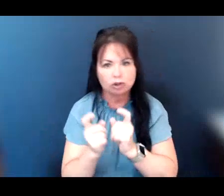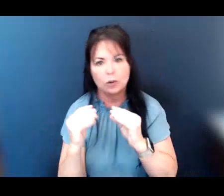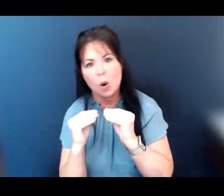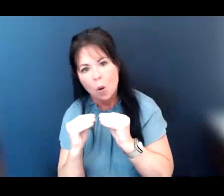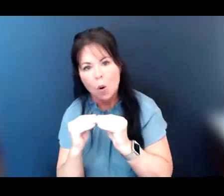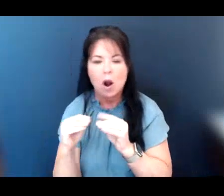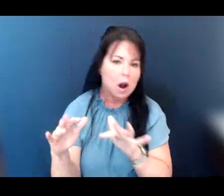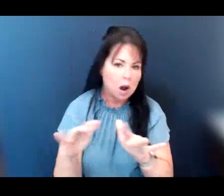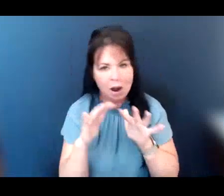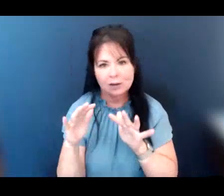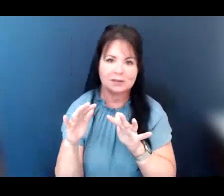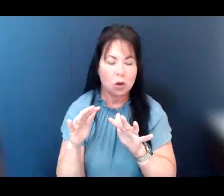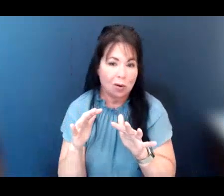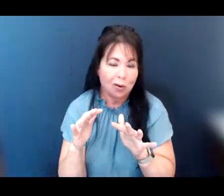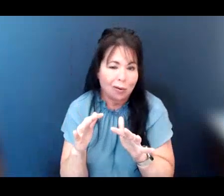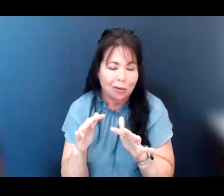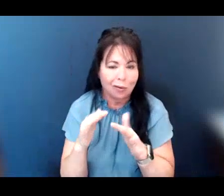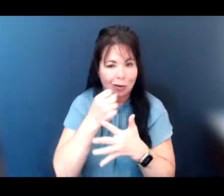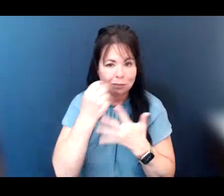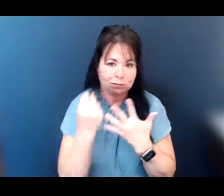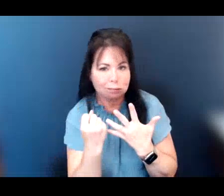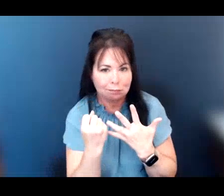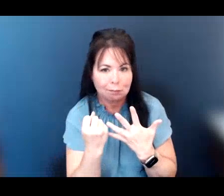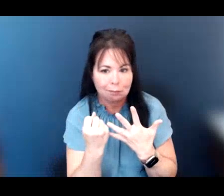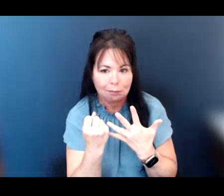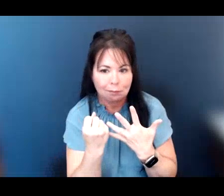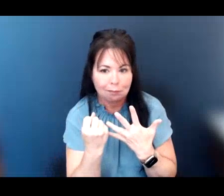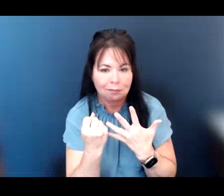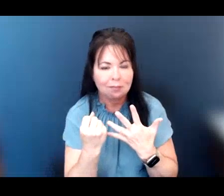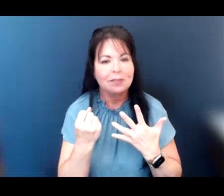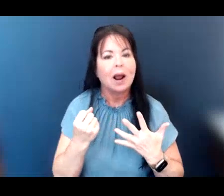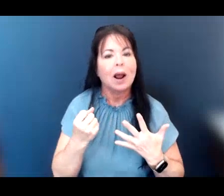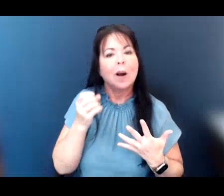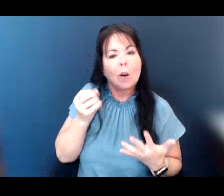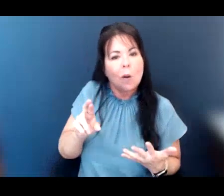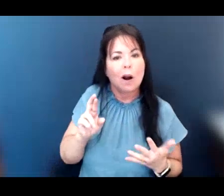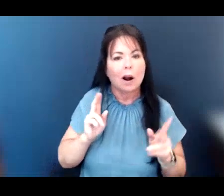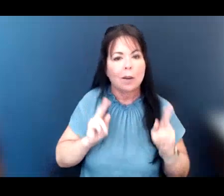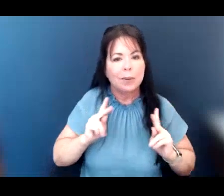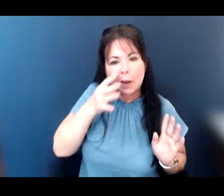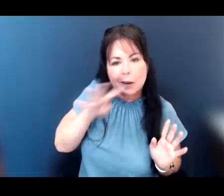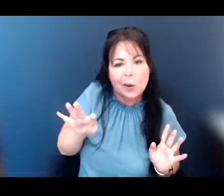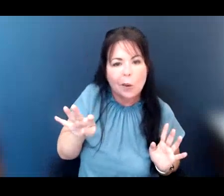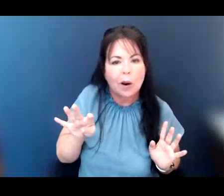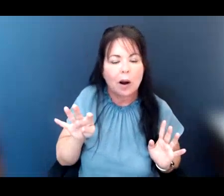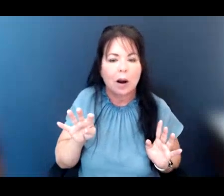And so they can be really complex. And sometimes that gets ignored or deprioritized in favor of other things.